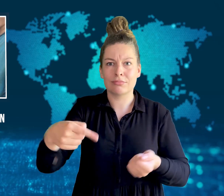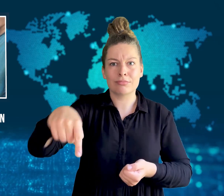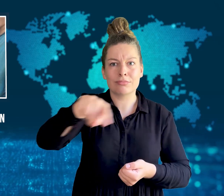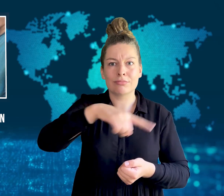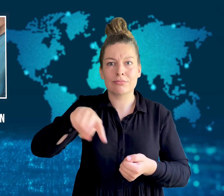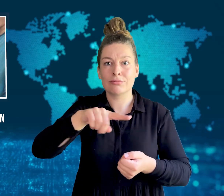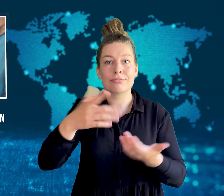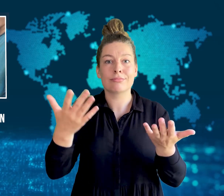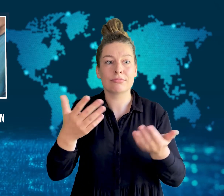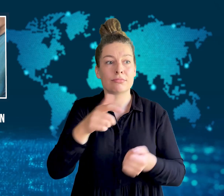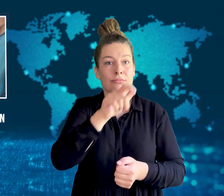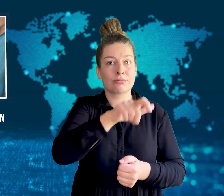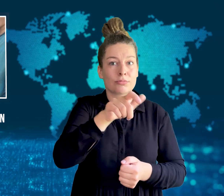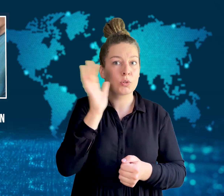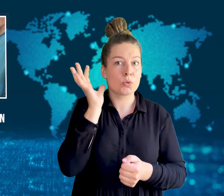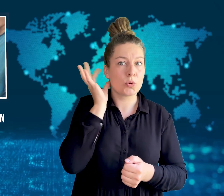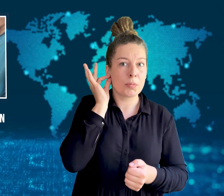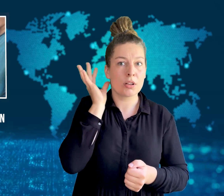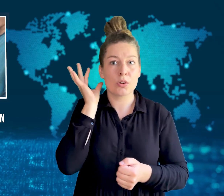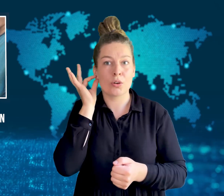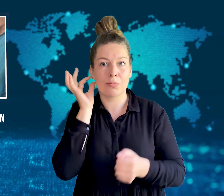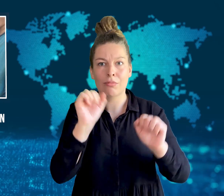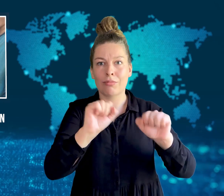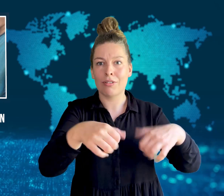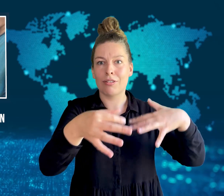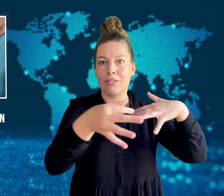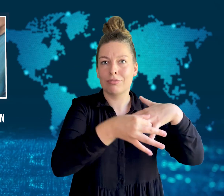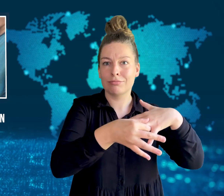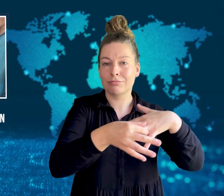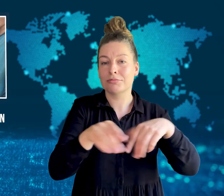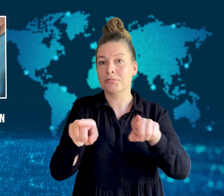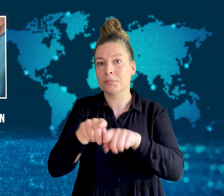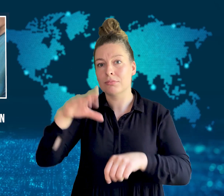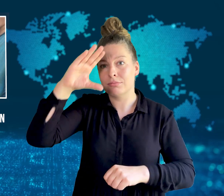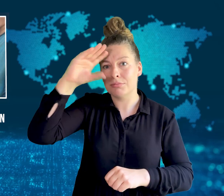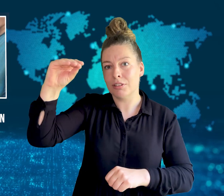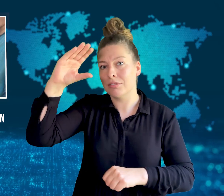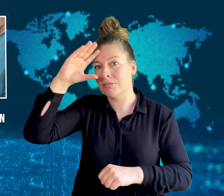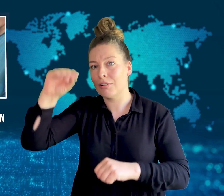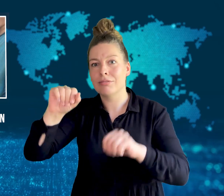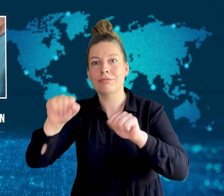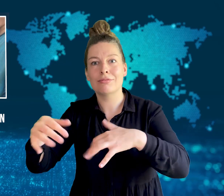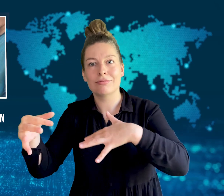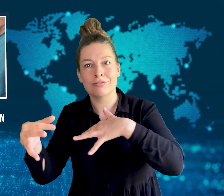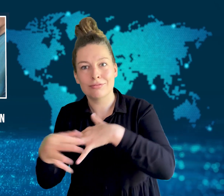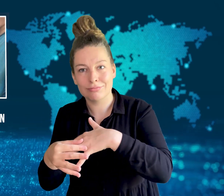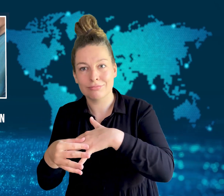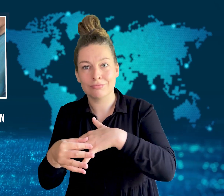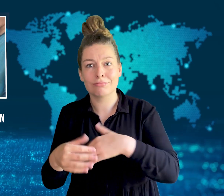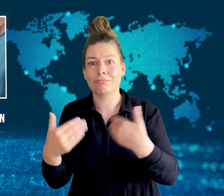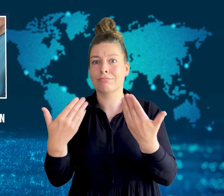This was because such legislation could have encouraged